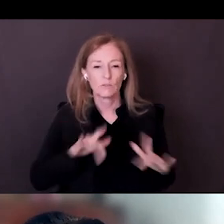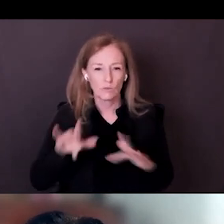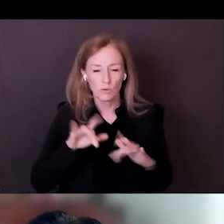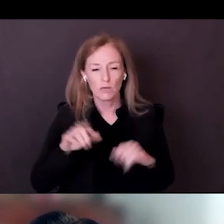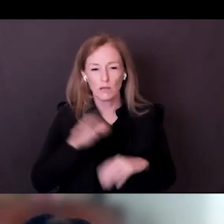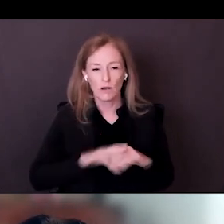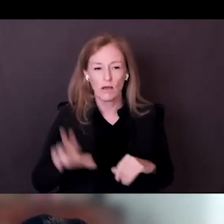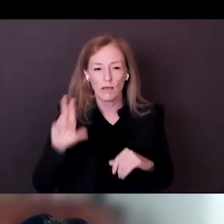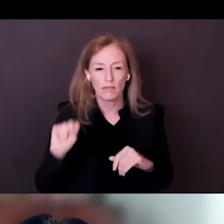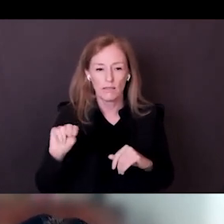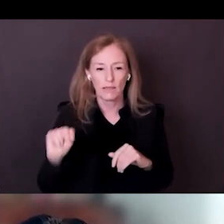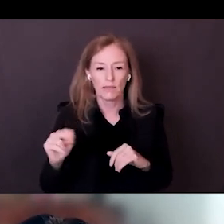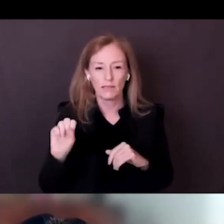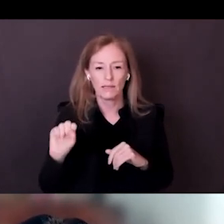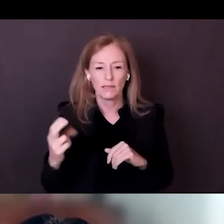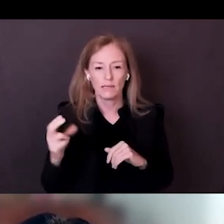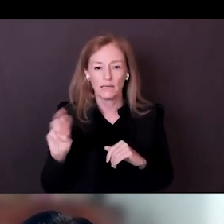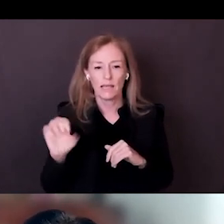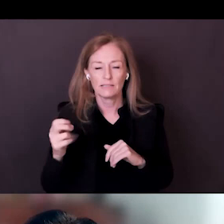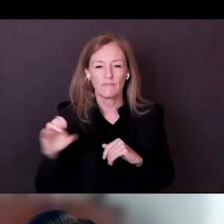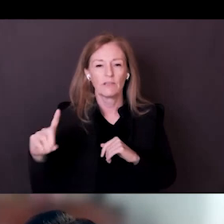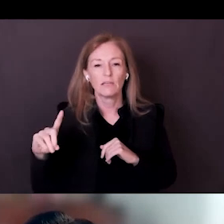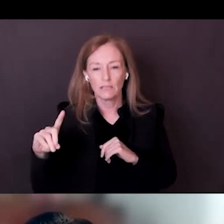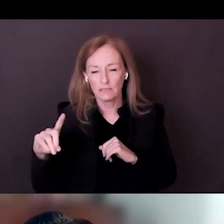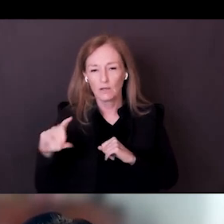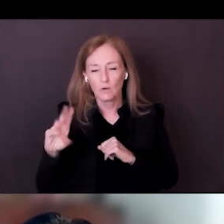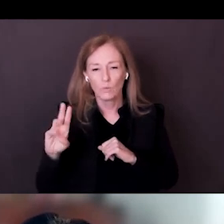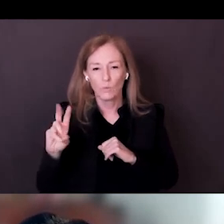ONE THAT IS IMPORTANT. I PICKED PAPER NINE WITH INTERSECTIONALITY WITH FAITH